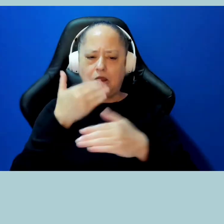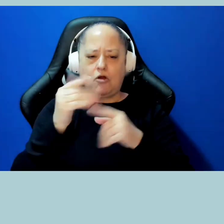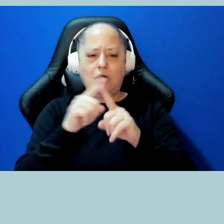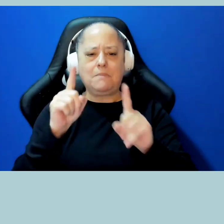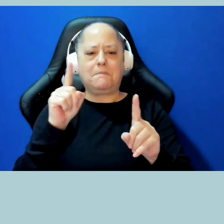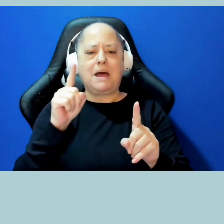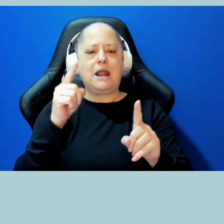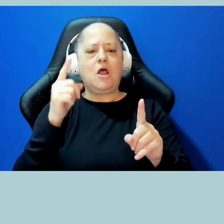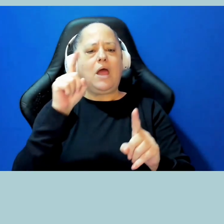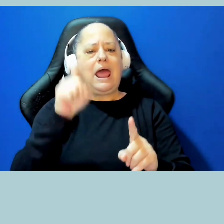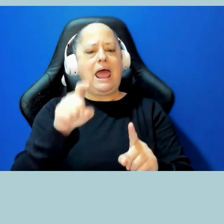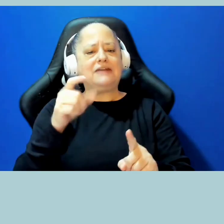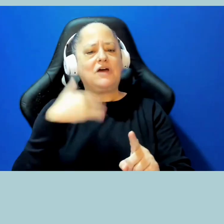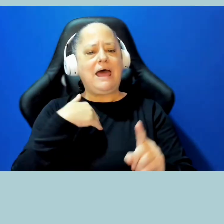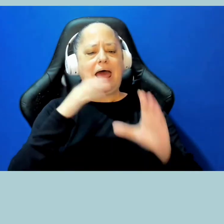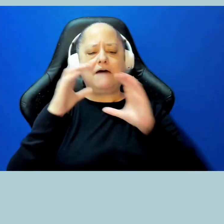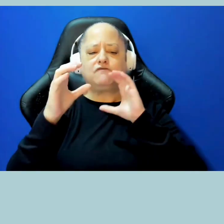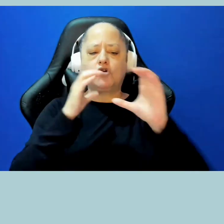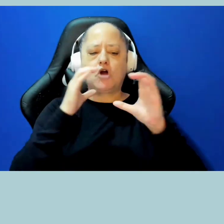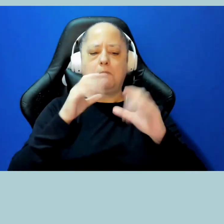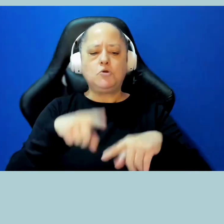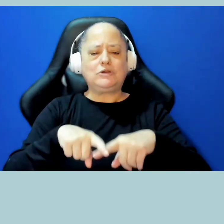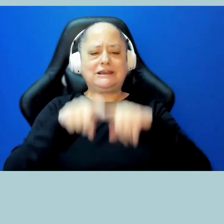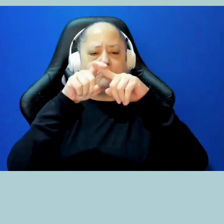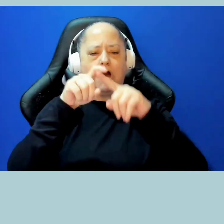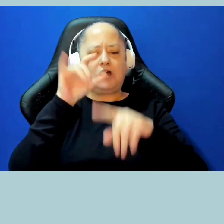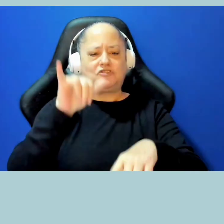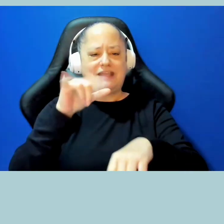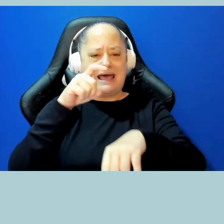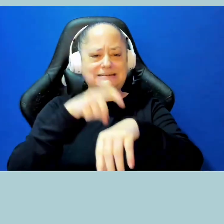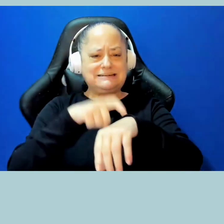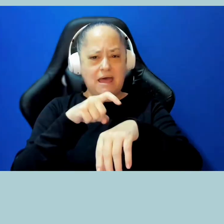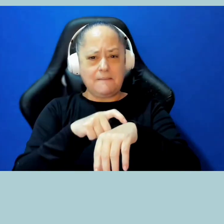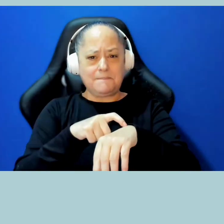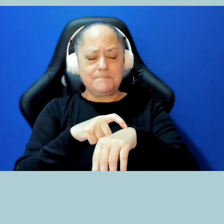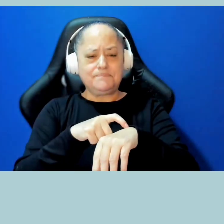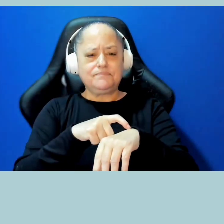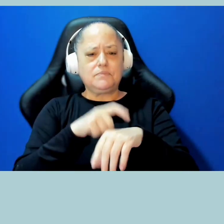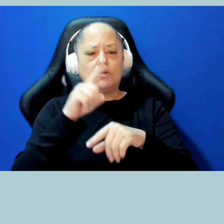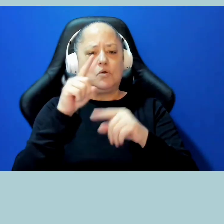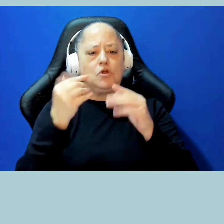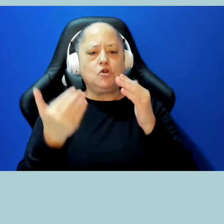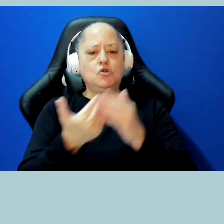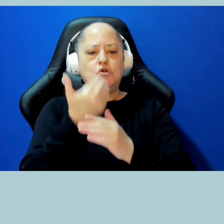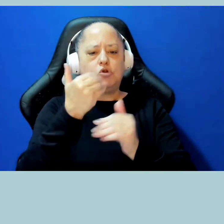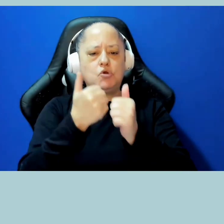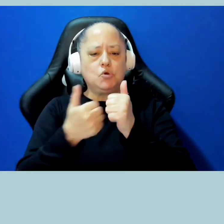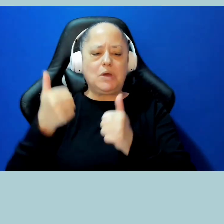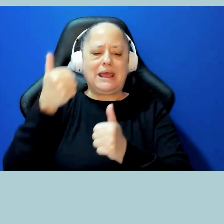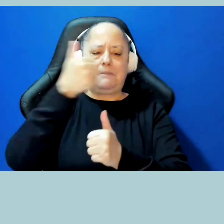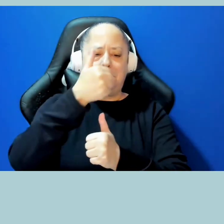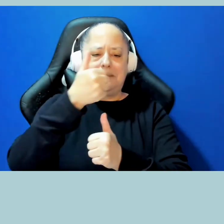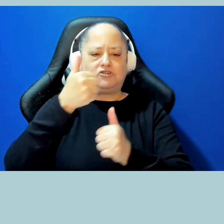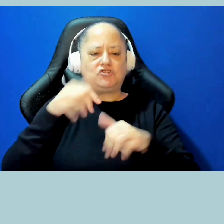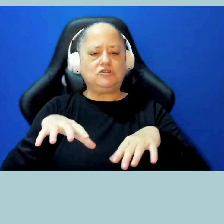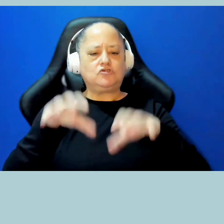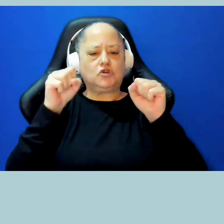have to have a communications pause at that time. So when the new mission took over, there was a communication pause. We weren't allowed to have kind of formal